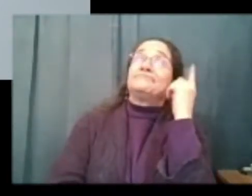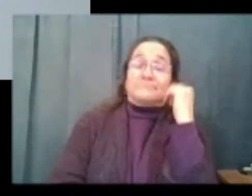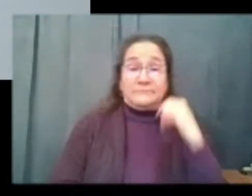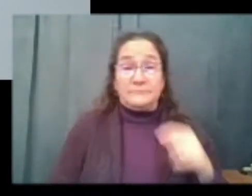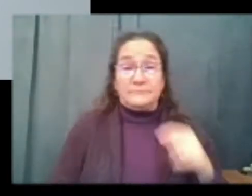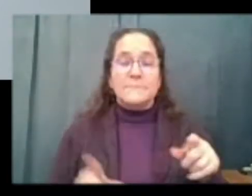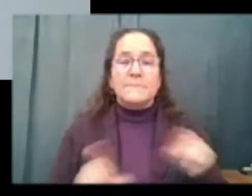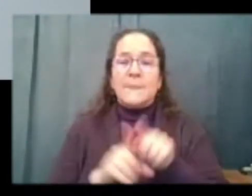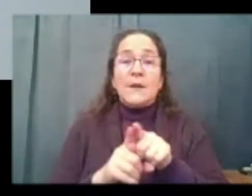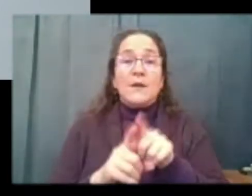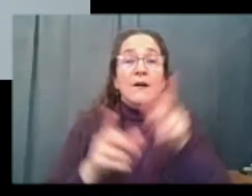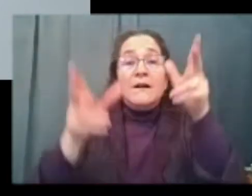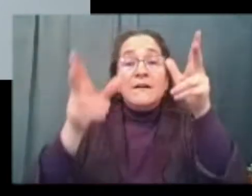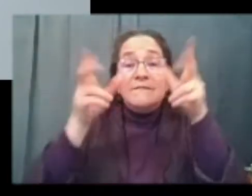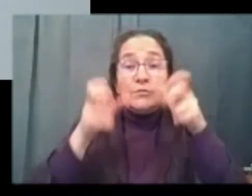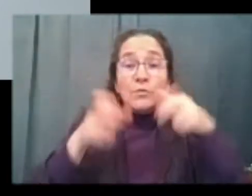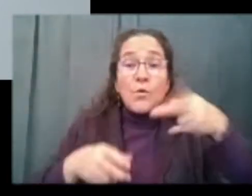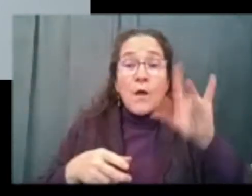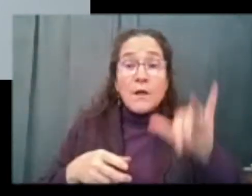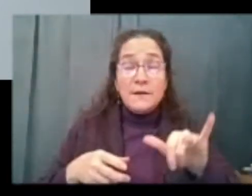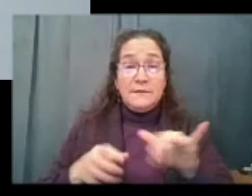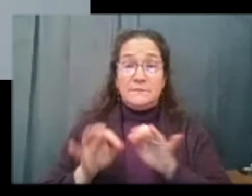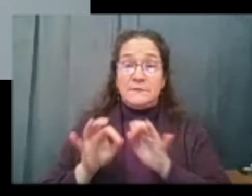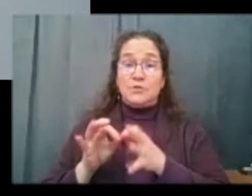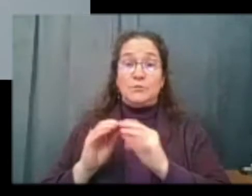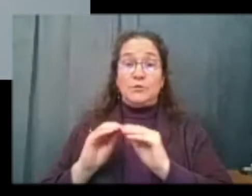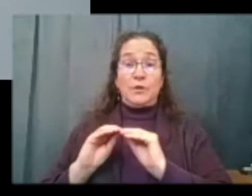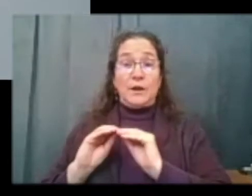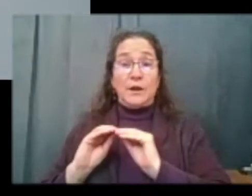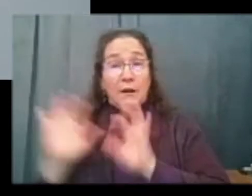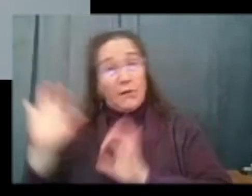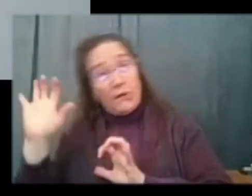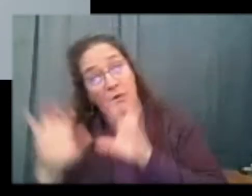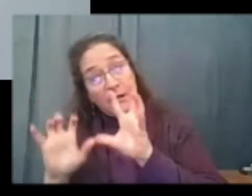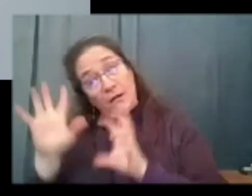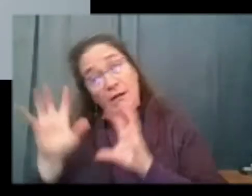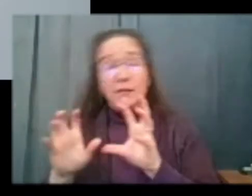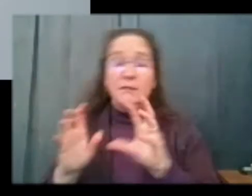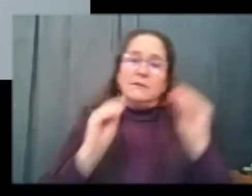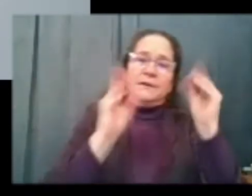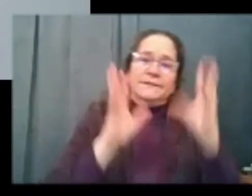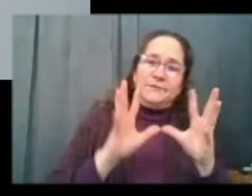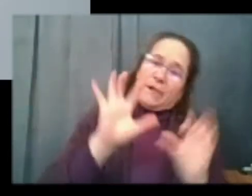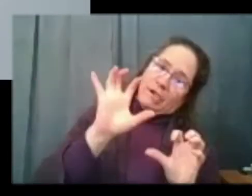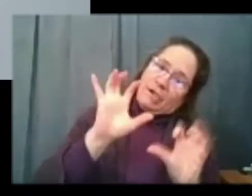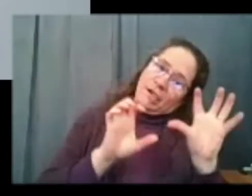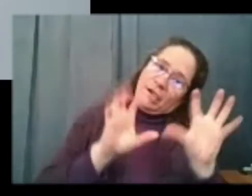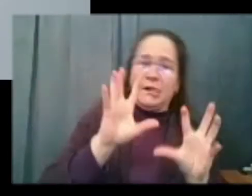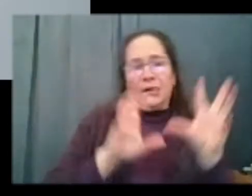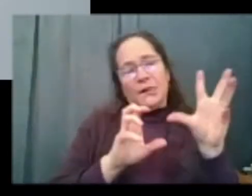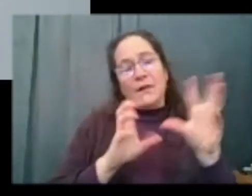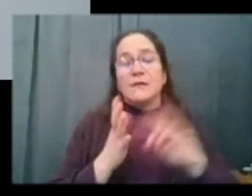If the interpreter is pixelated or the teachers pixelated, then the child is not able to access the sign language